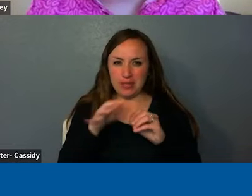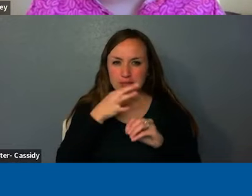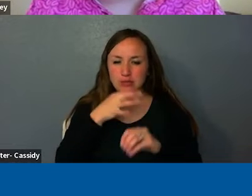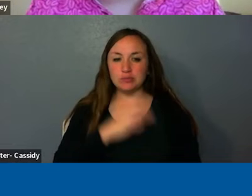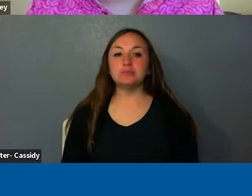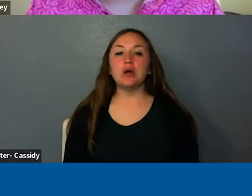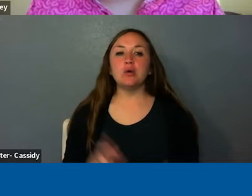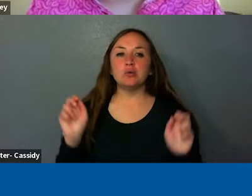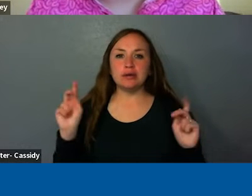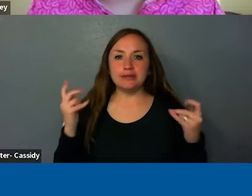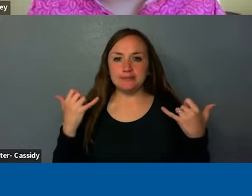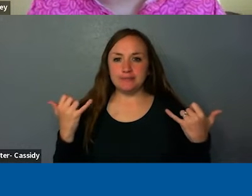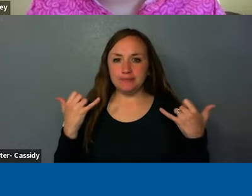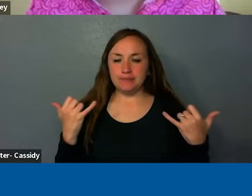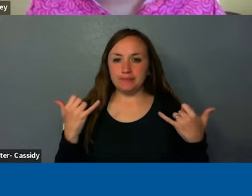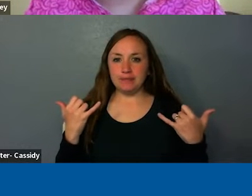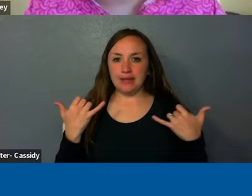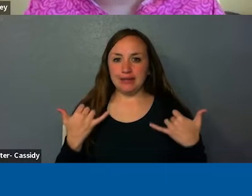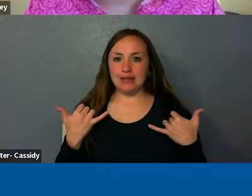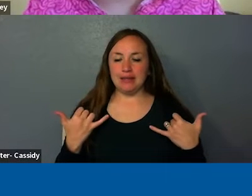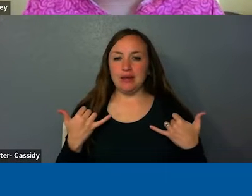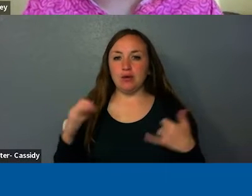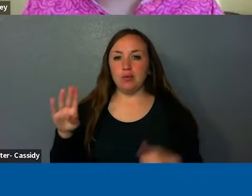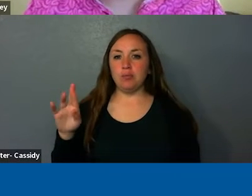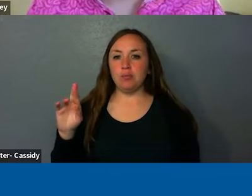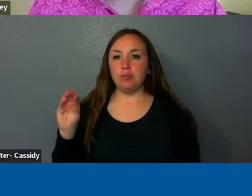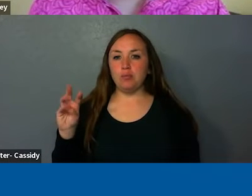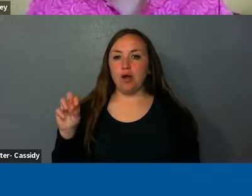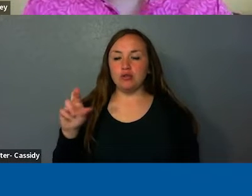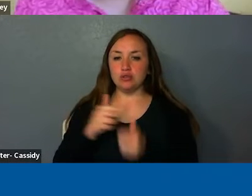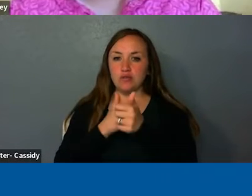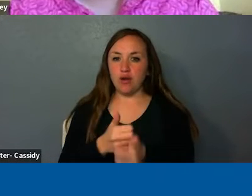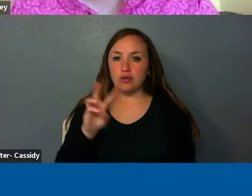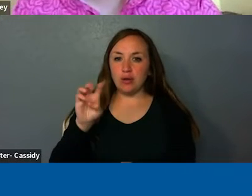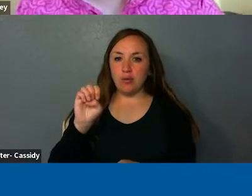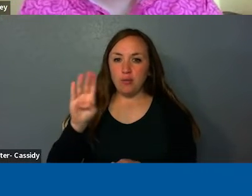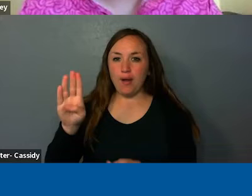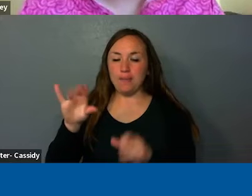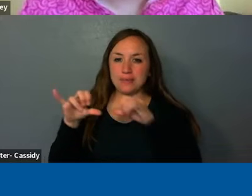So, modern browsers observing web standards, Chrome, Firefox and Safari,